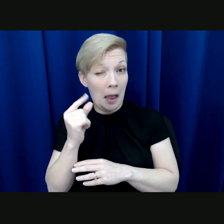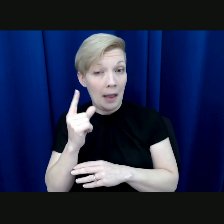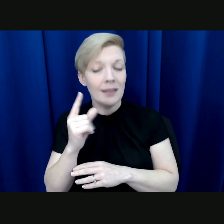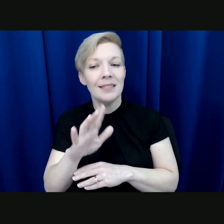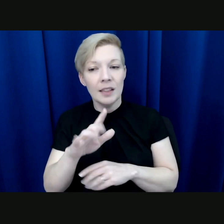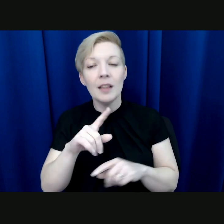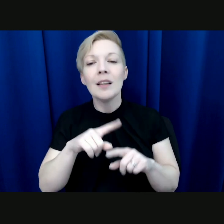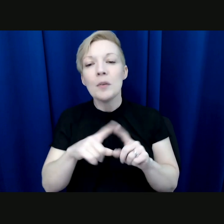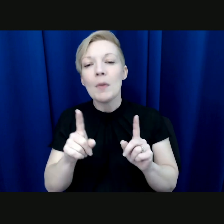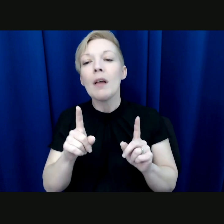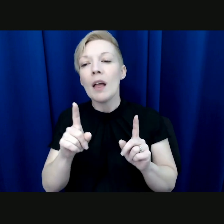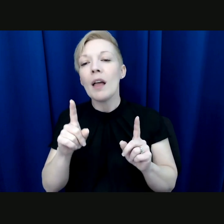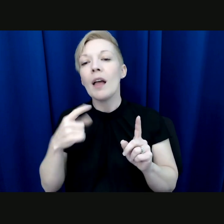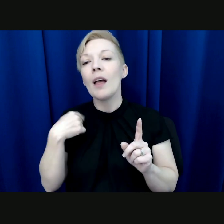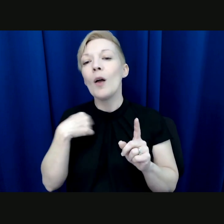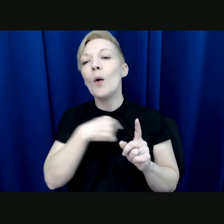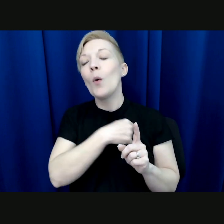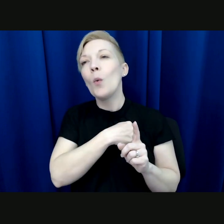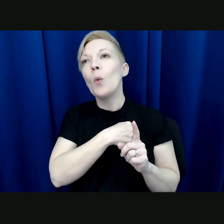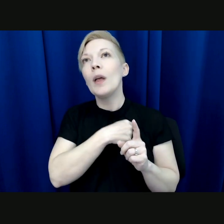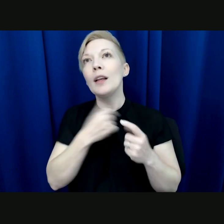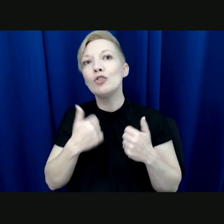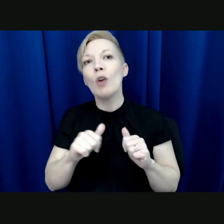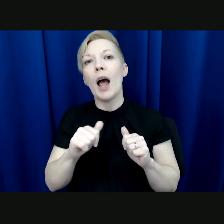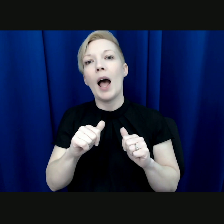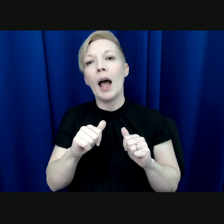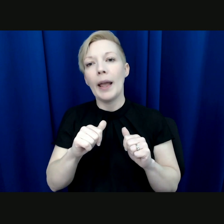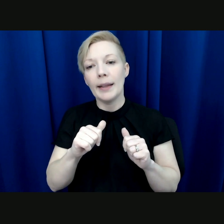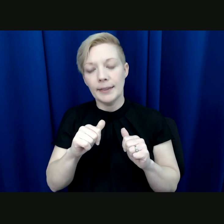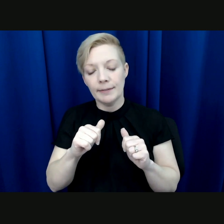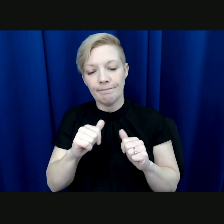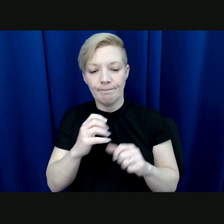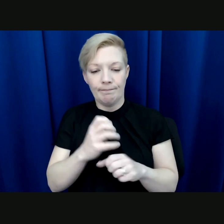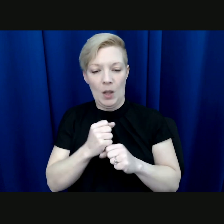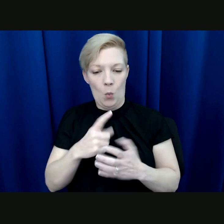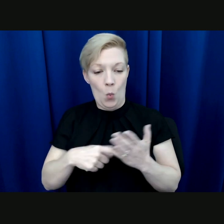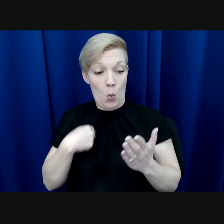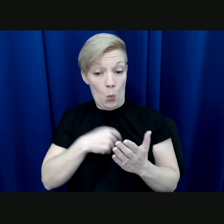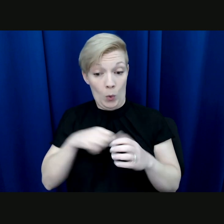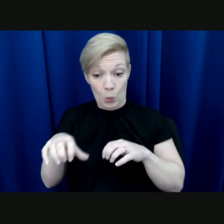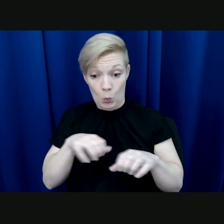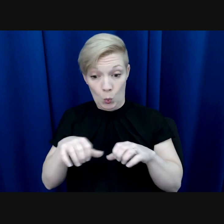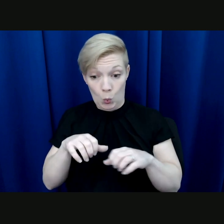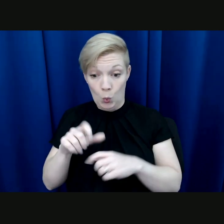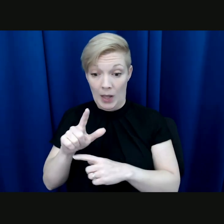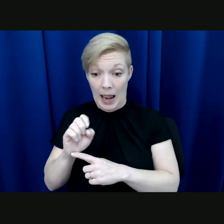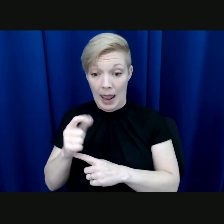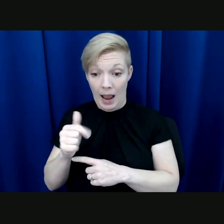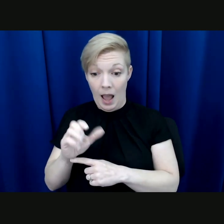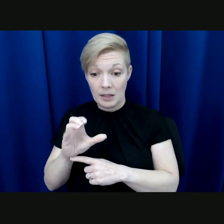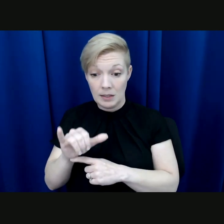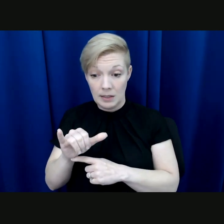To take what we do on legacy media and port that over.